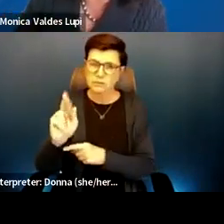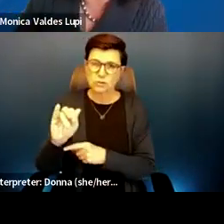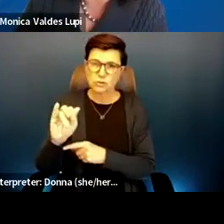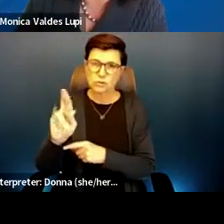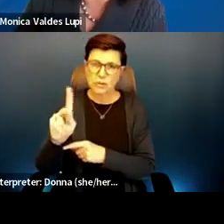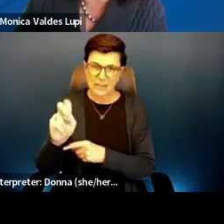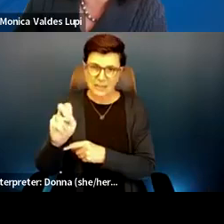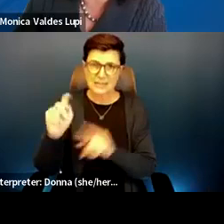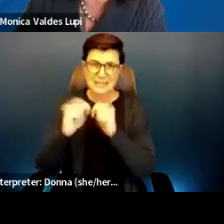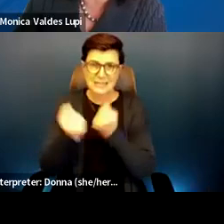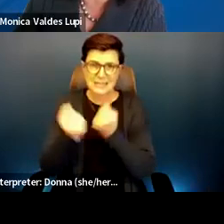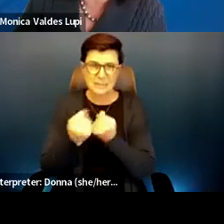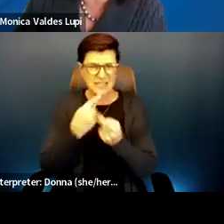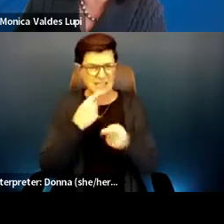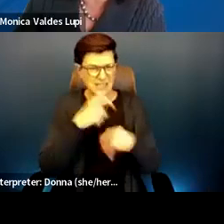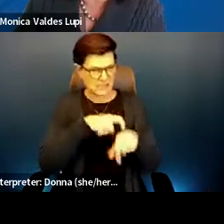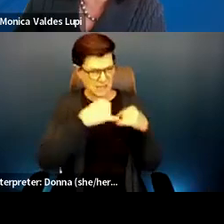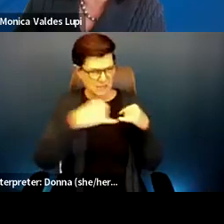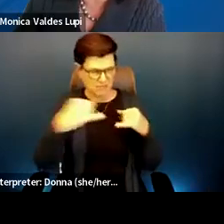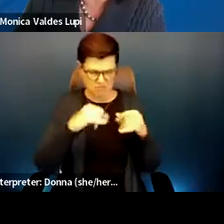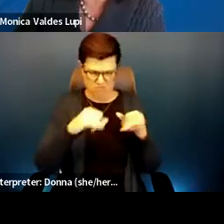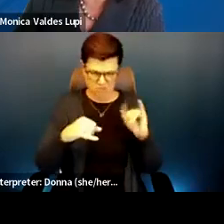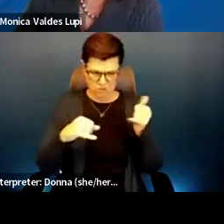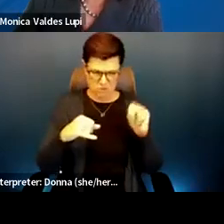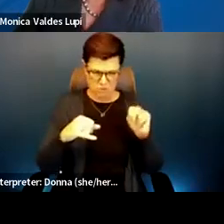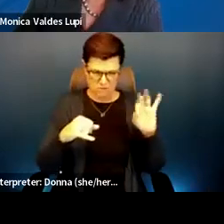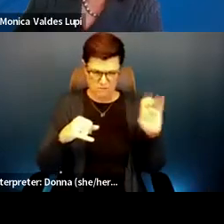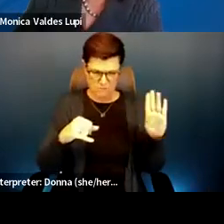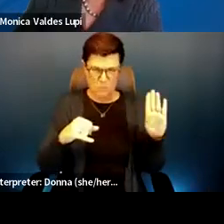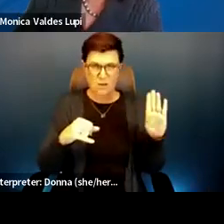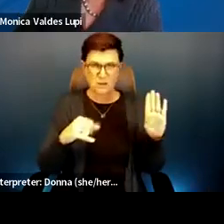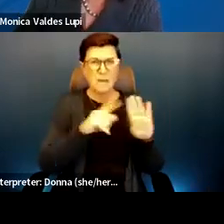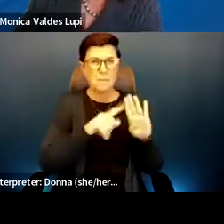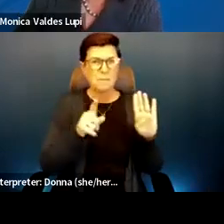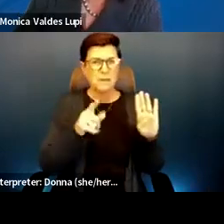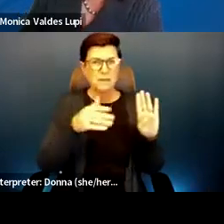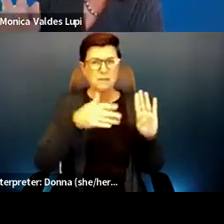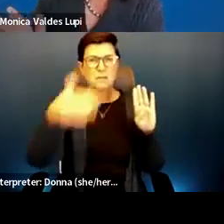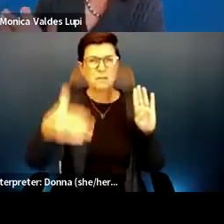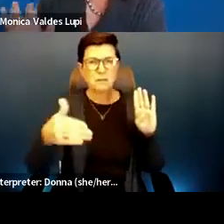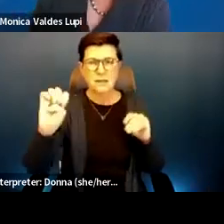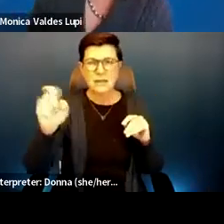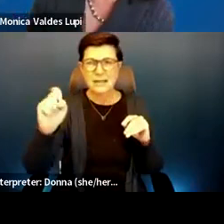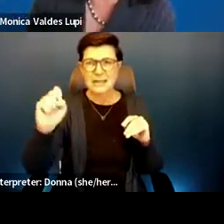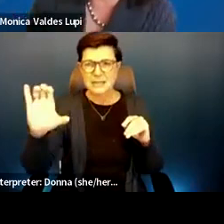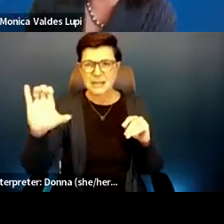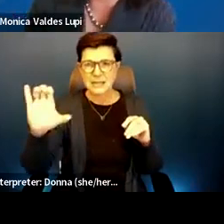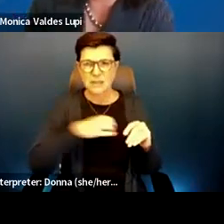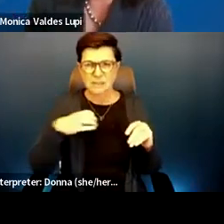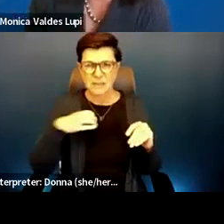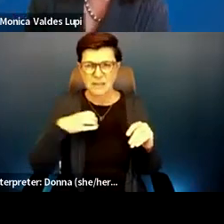It said in the timeline January, February, and then a reference to an executive committee or an enterprise-wide kickoff.